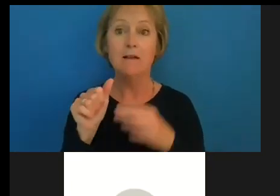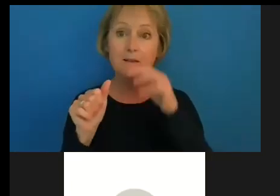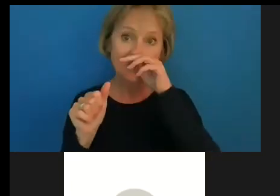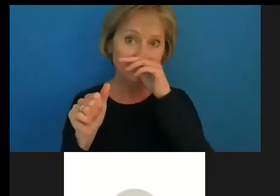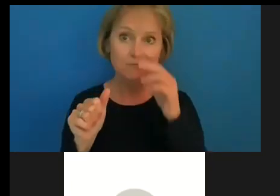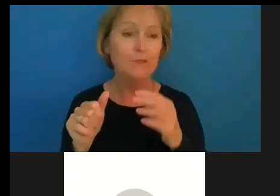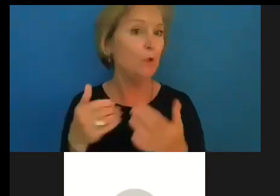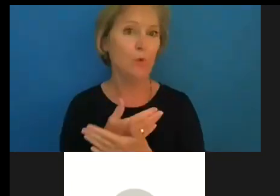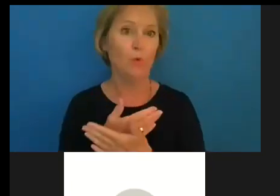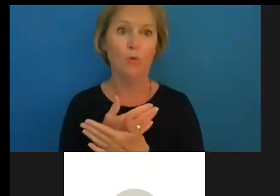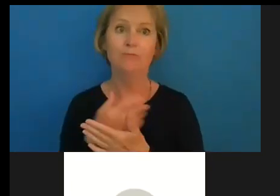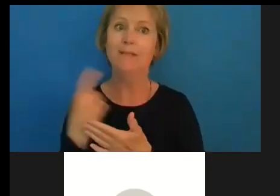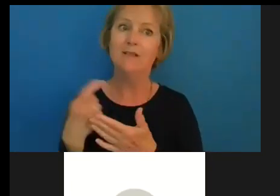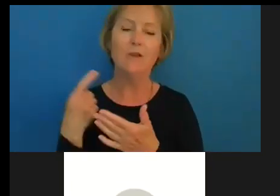It has always existed.